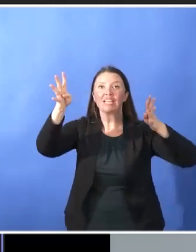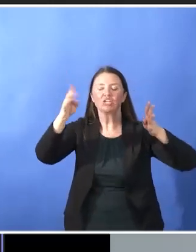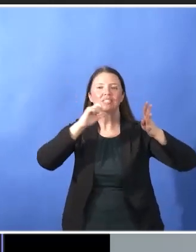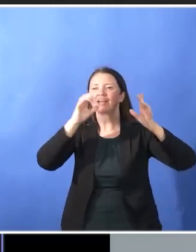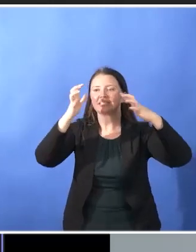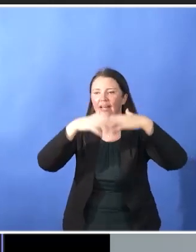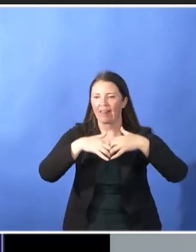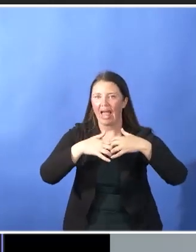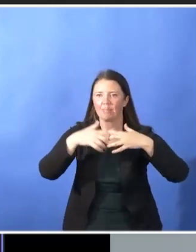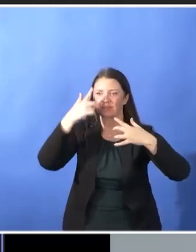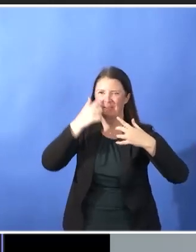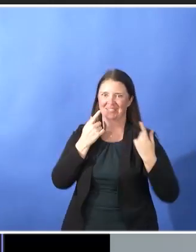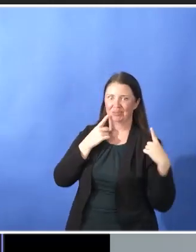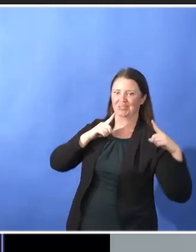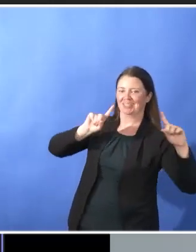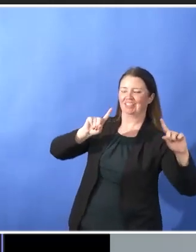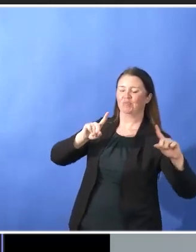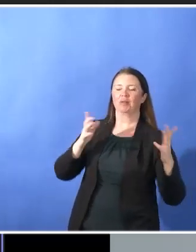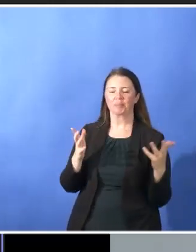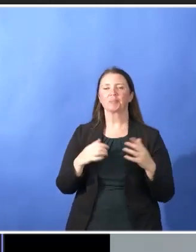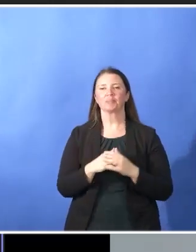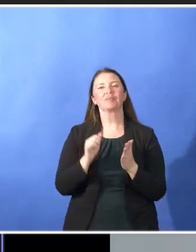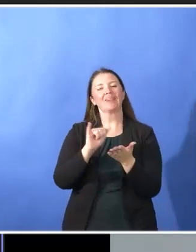THE ORDER WE ADOPT TODAY. WE KNOW ORBITAL DEBRIS IS